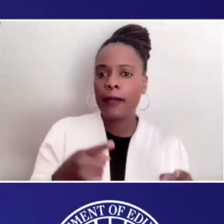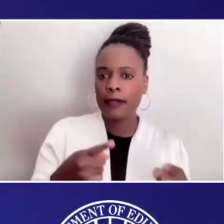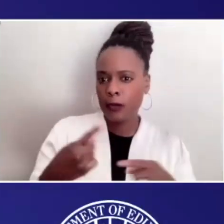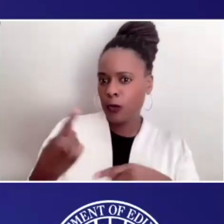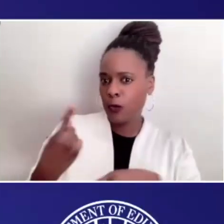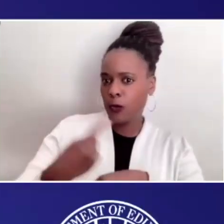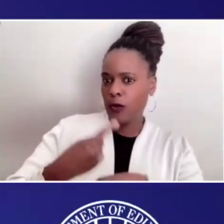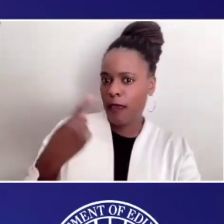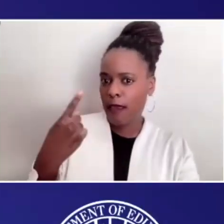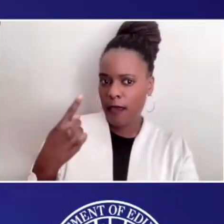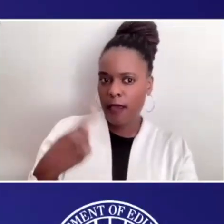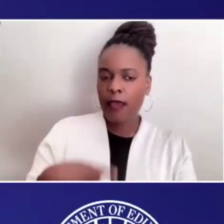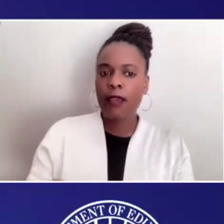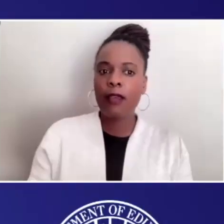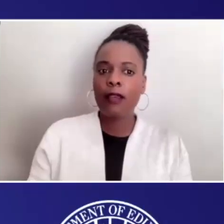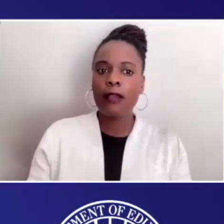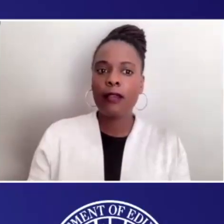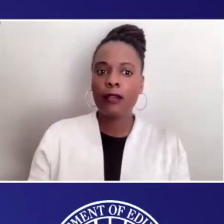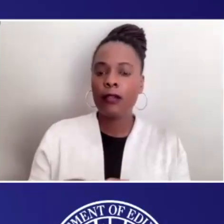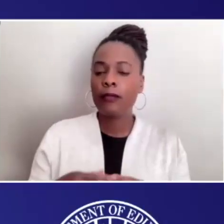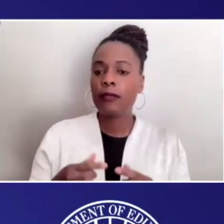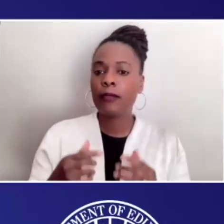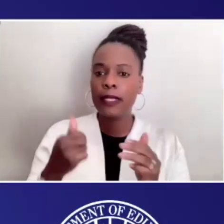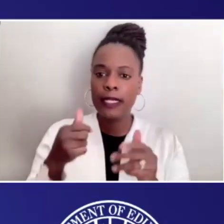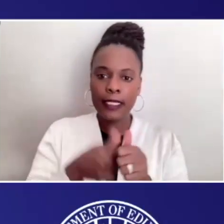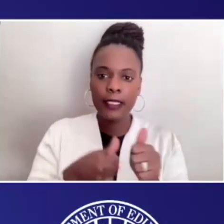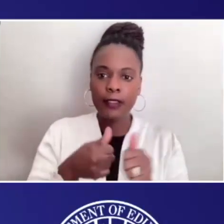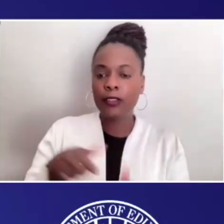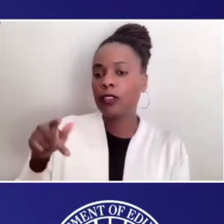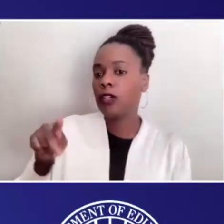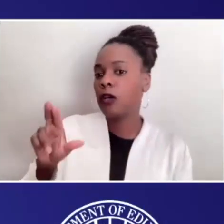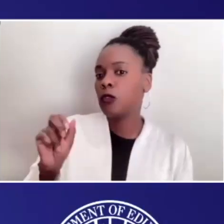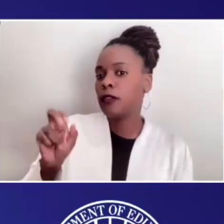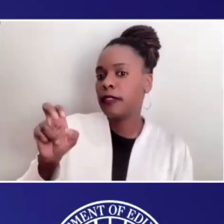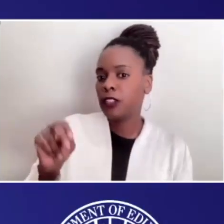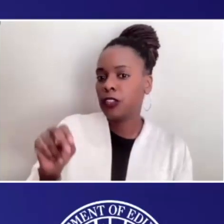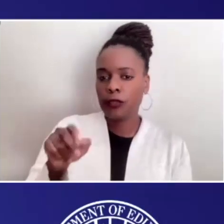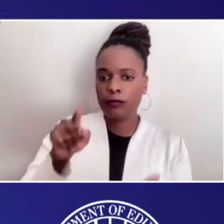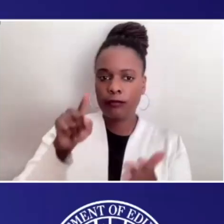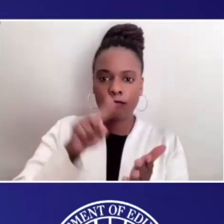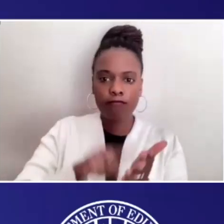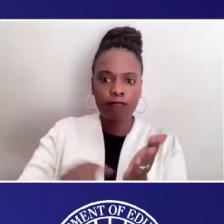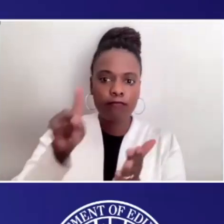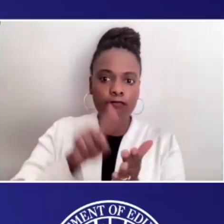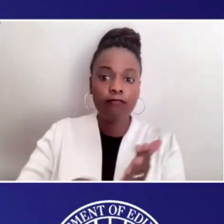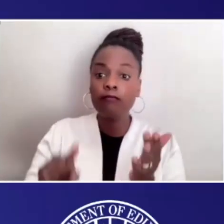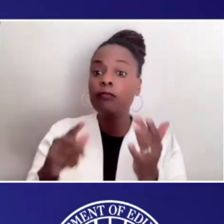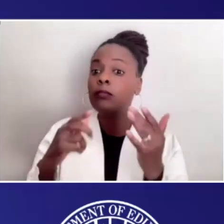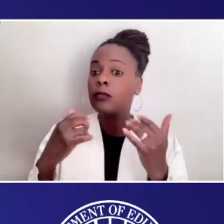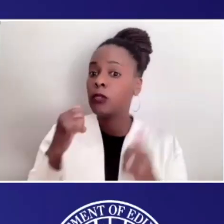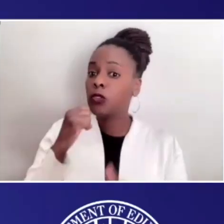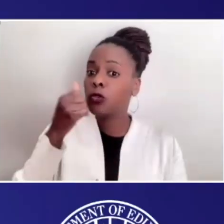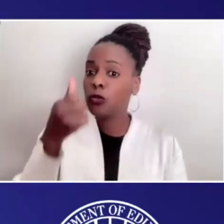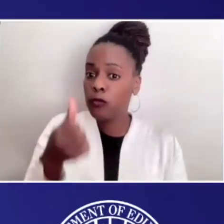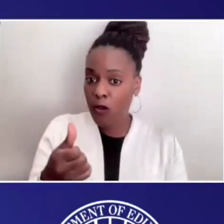going through the 16 provisions that we need to go through, and tomorrow, how far we get with going through pulse